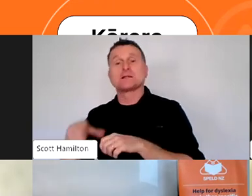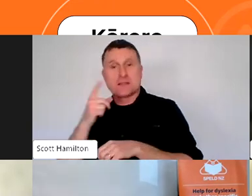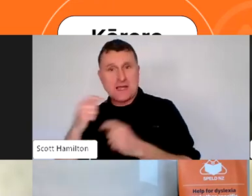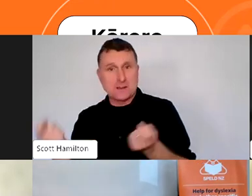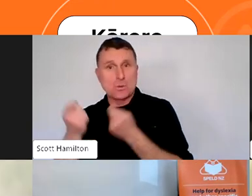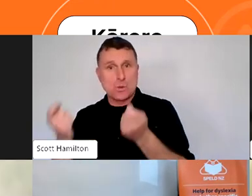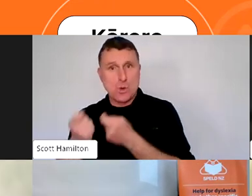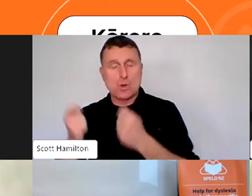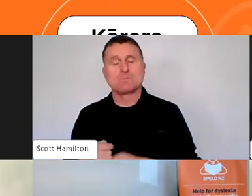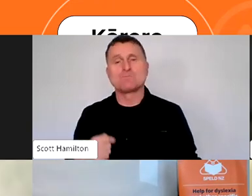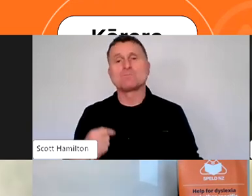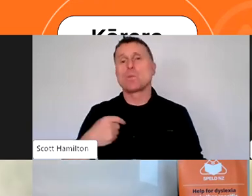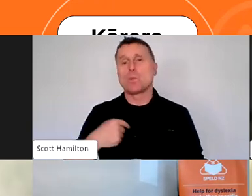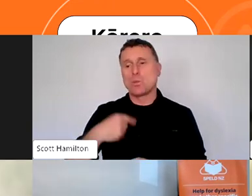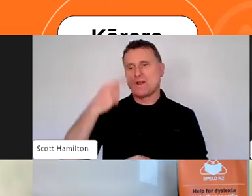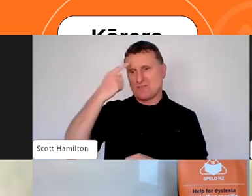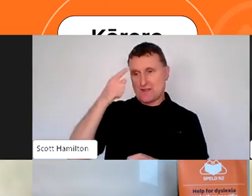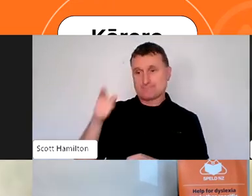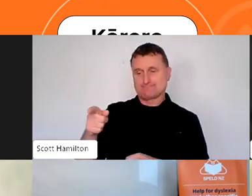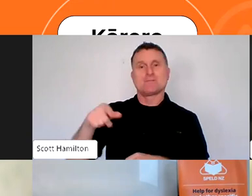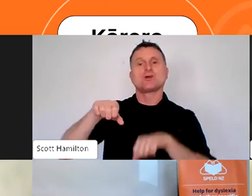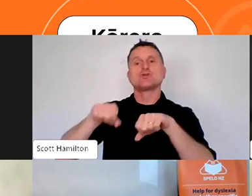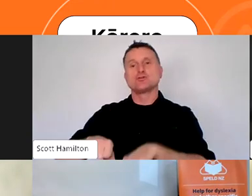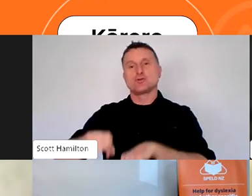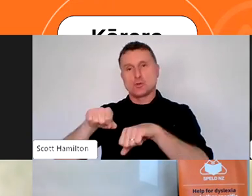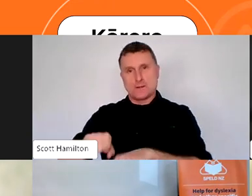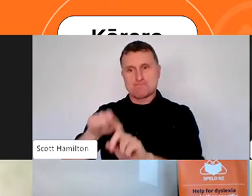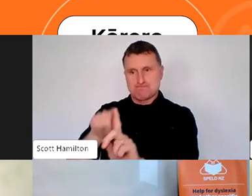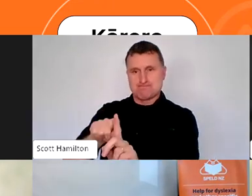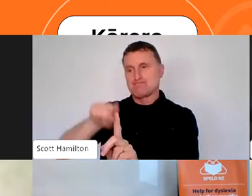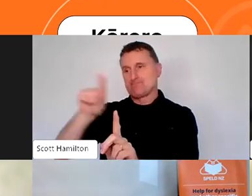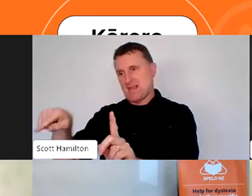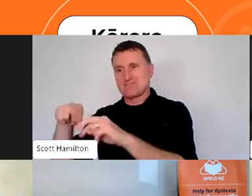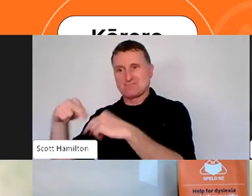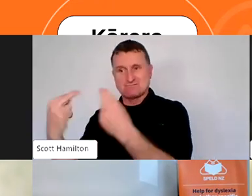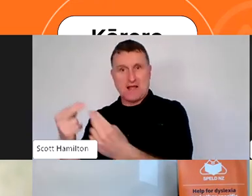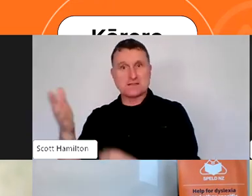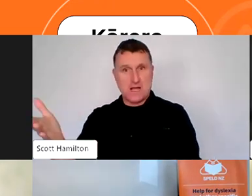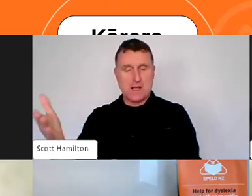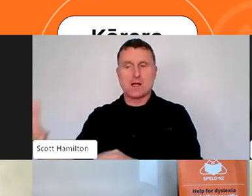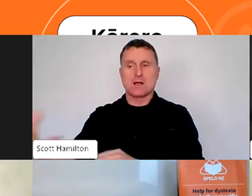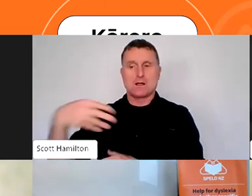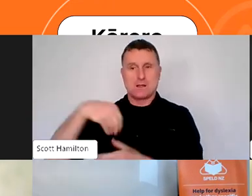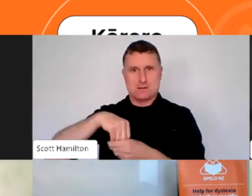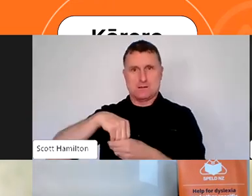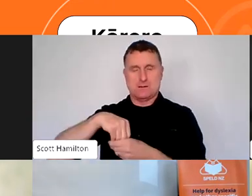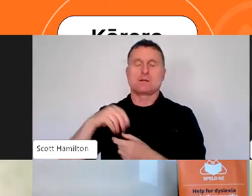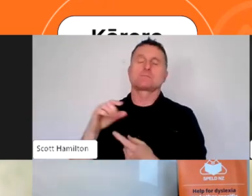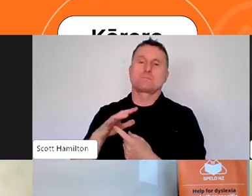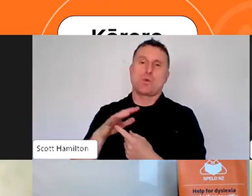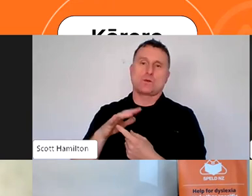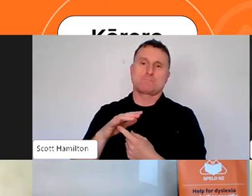student voice and whānau voice is really key to the success of